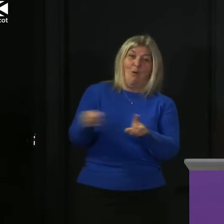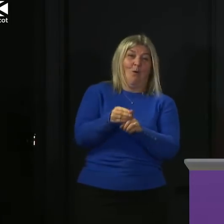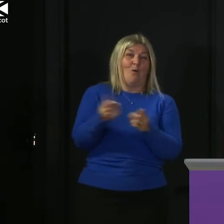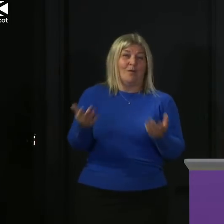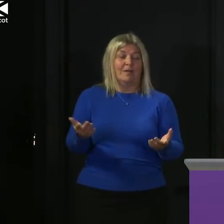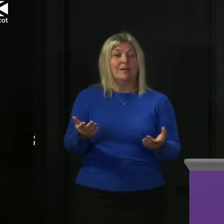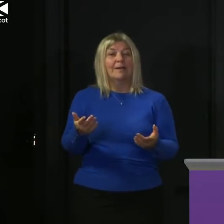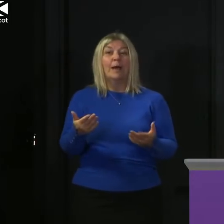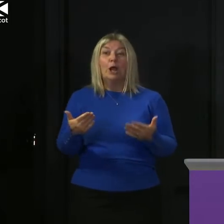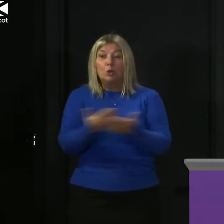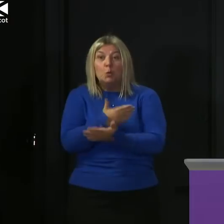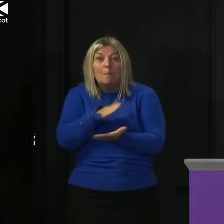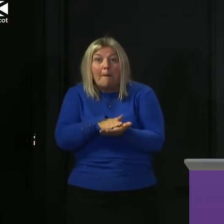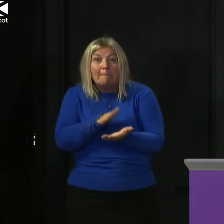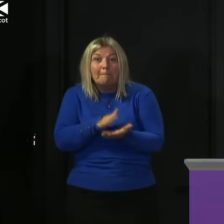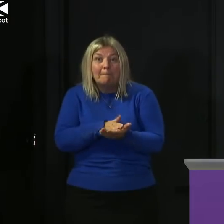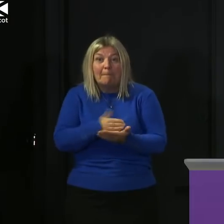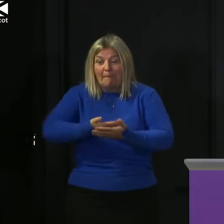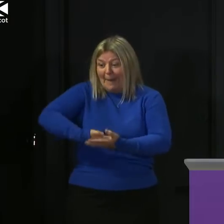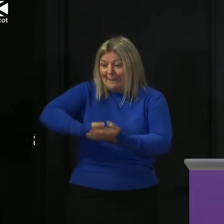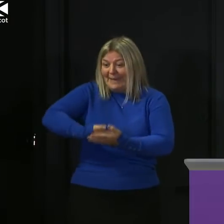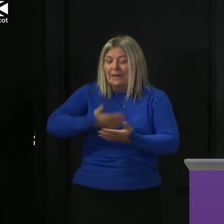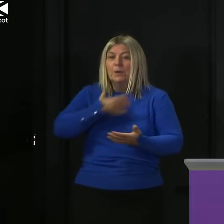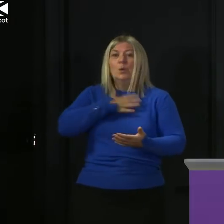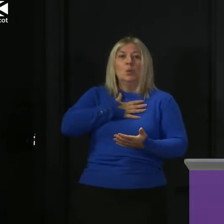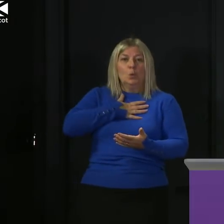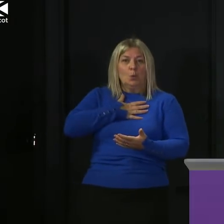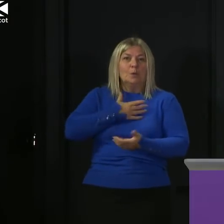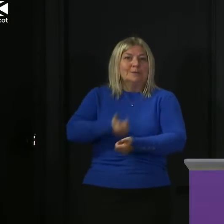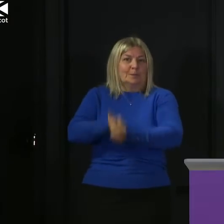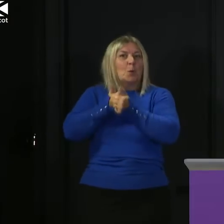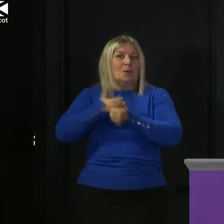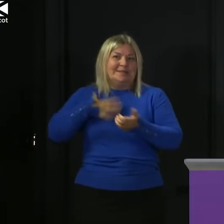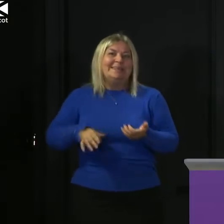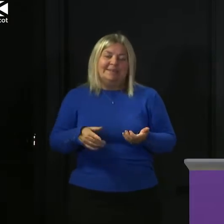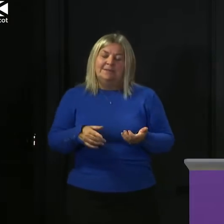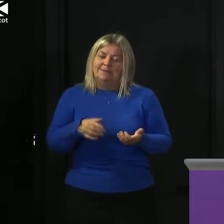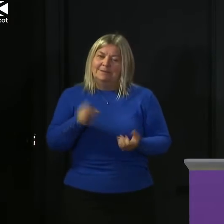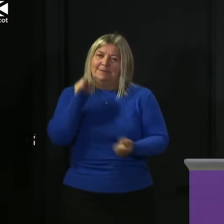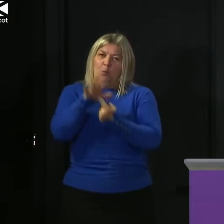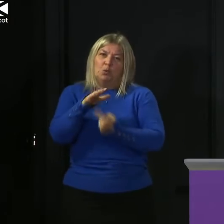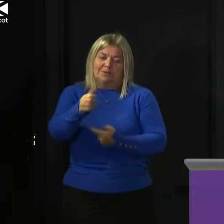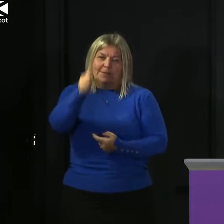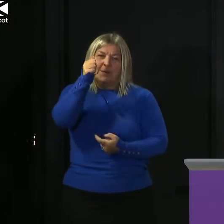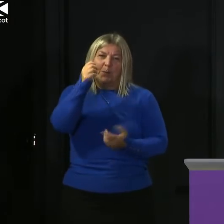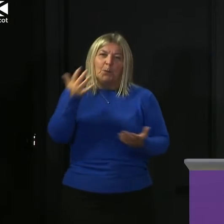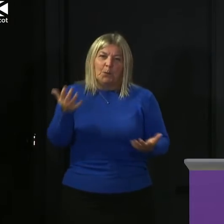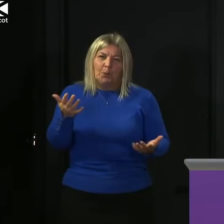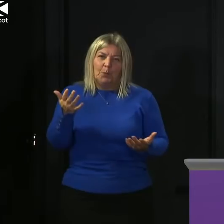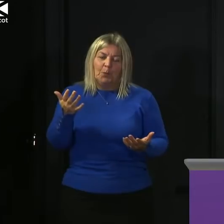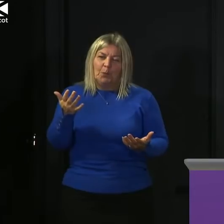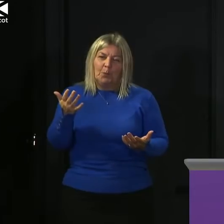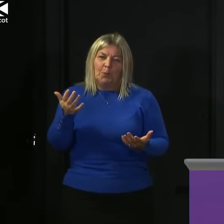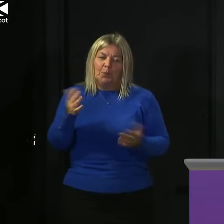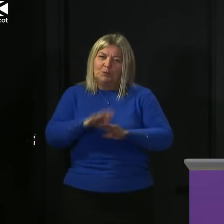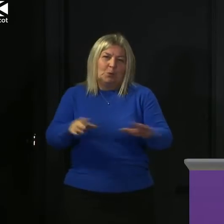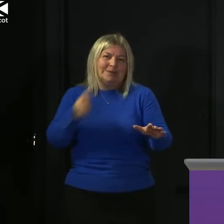groups are a vital source of support. And so I don't take this lightly, and I don't dismiss how